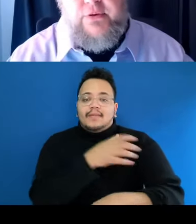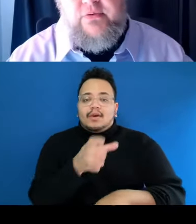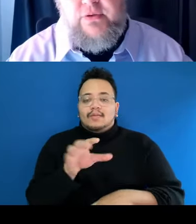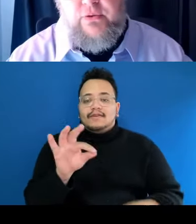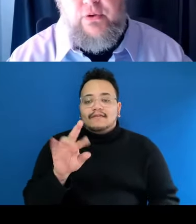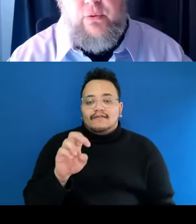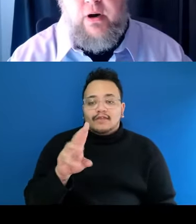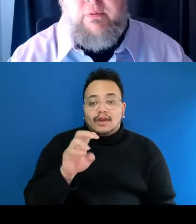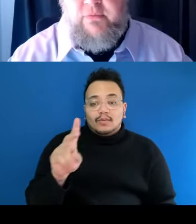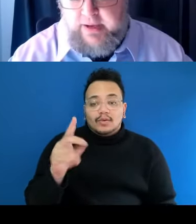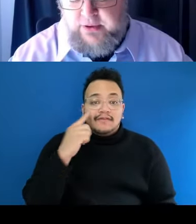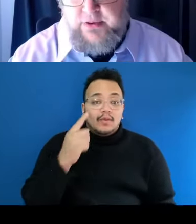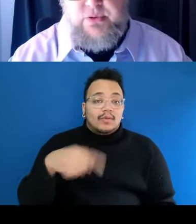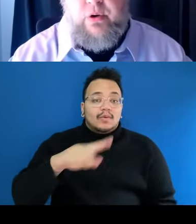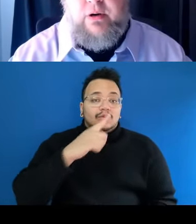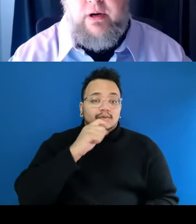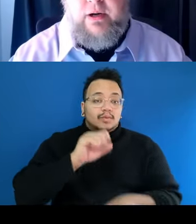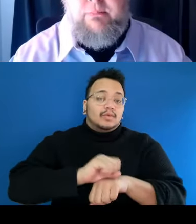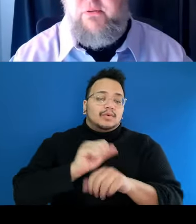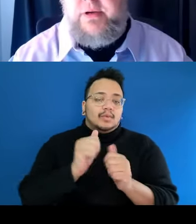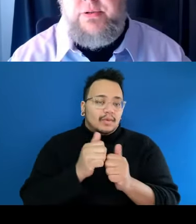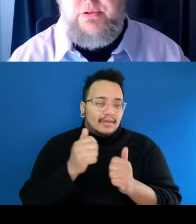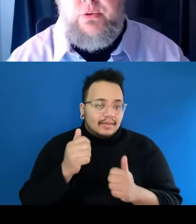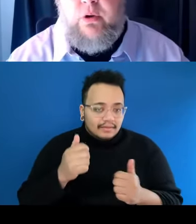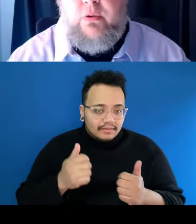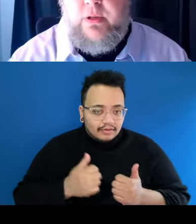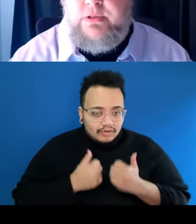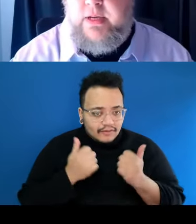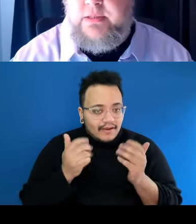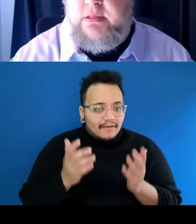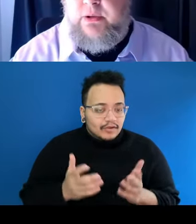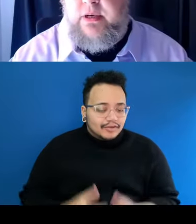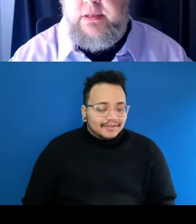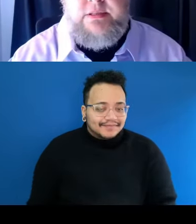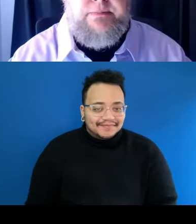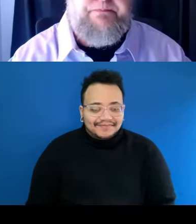for those of you who are providers or professionals who work with trans communities.